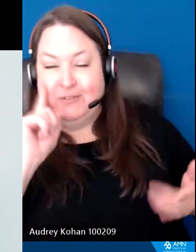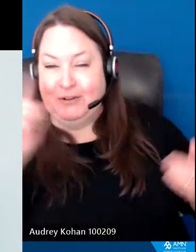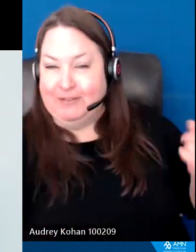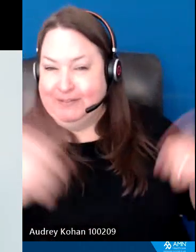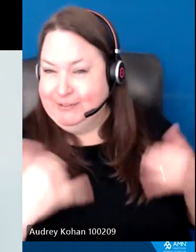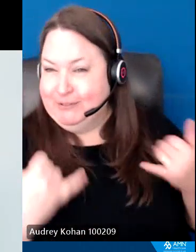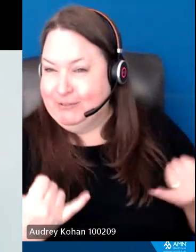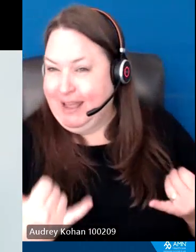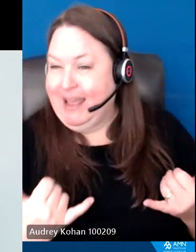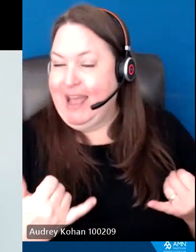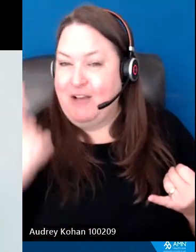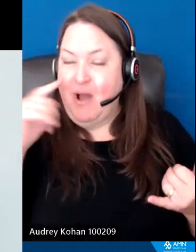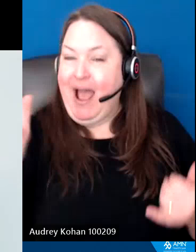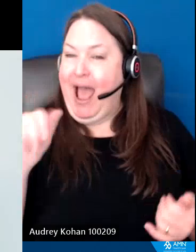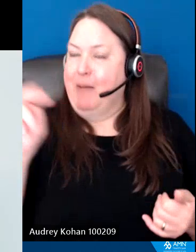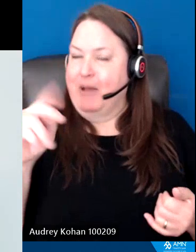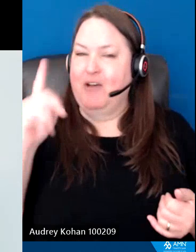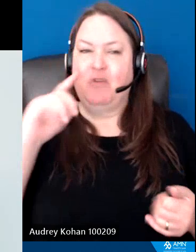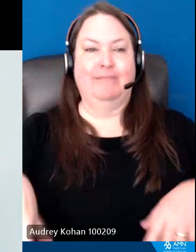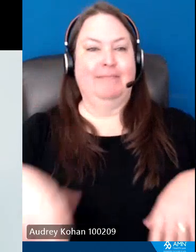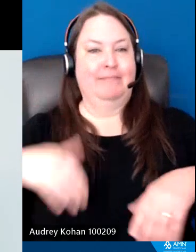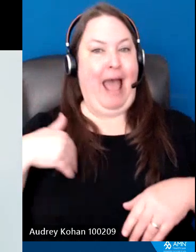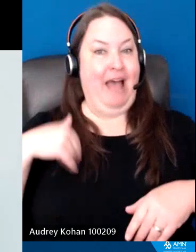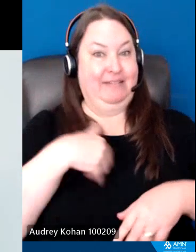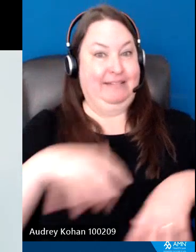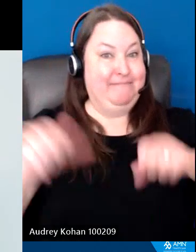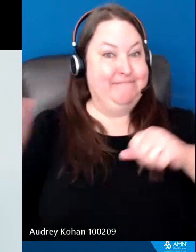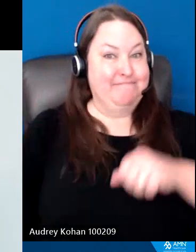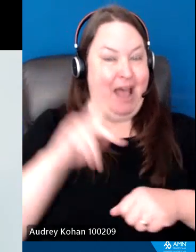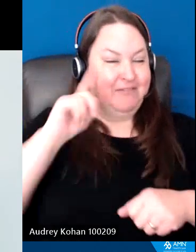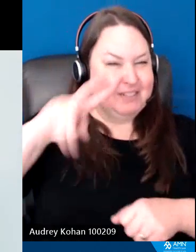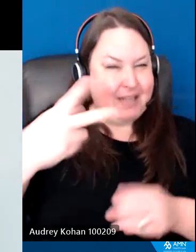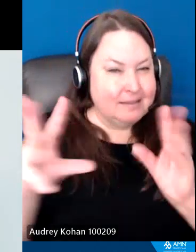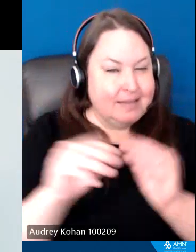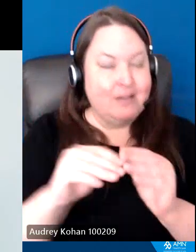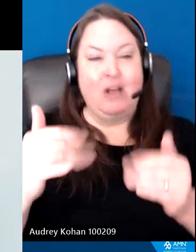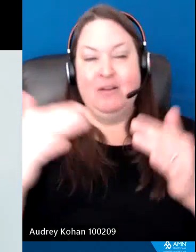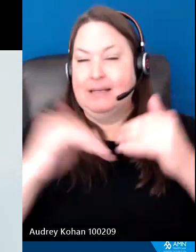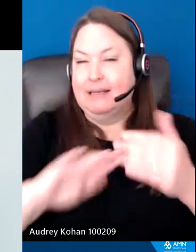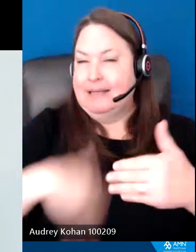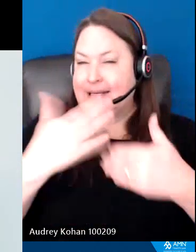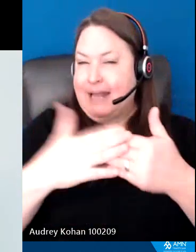uh and for amn for having us back in the second session if we go to the next slide uh we'll take